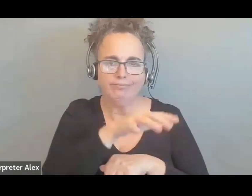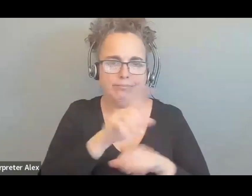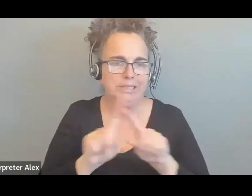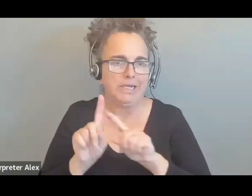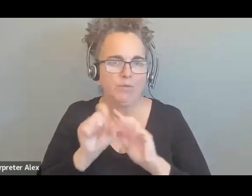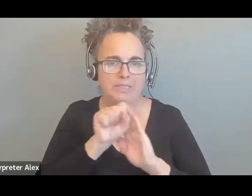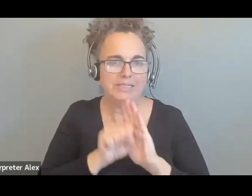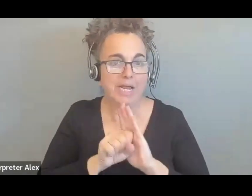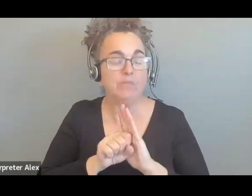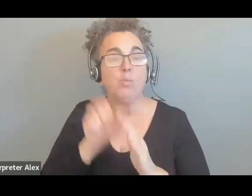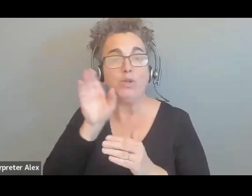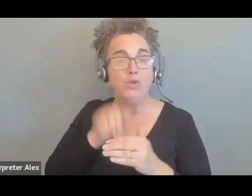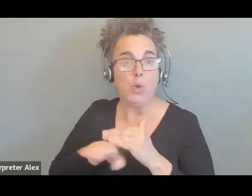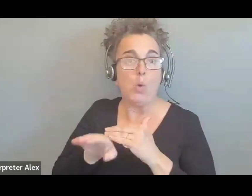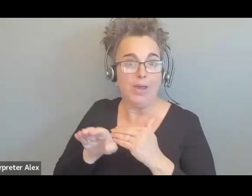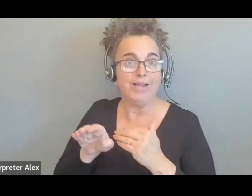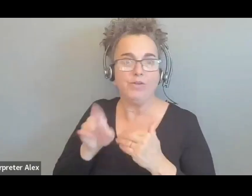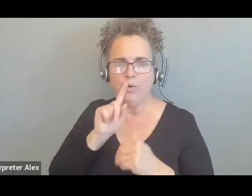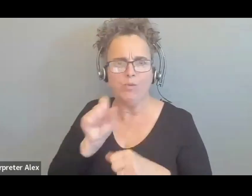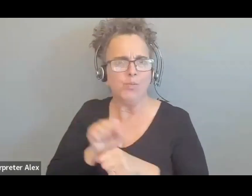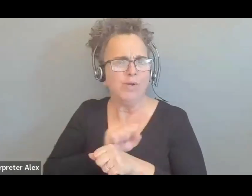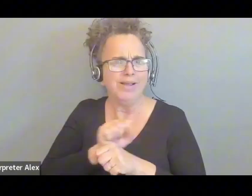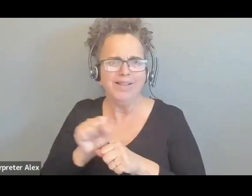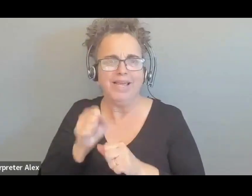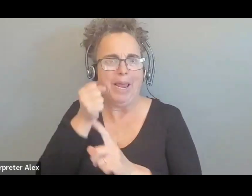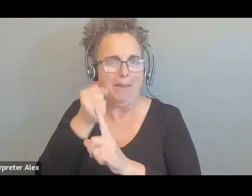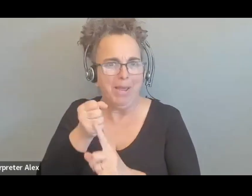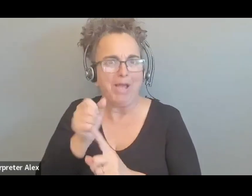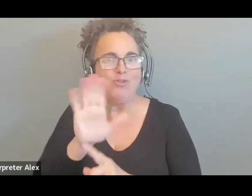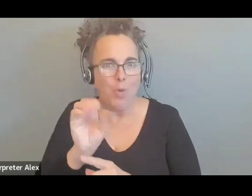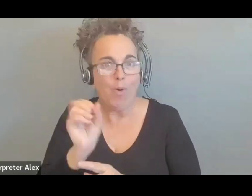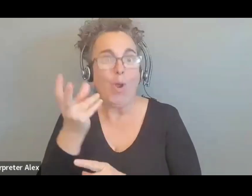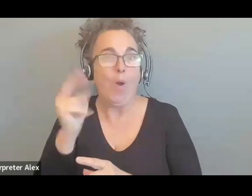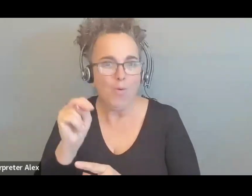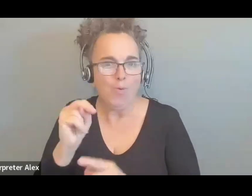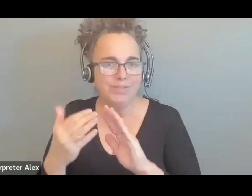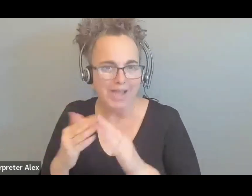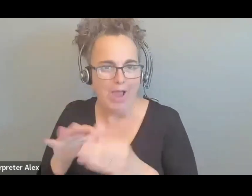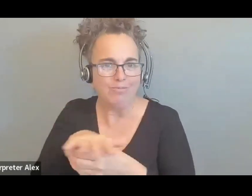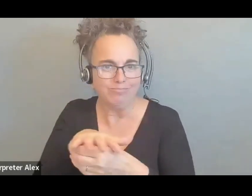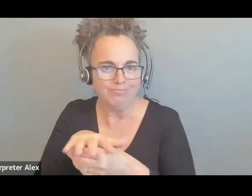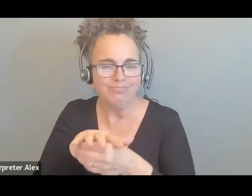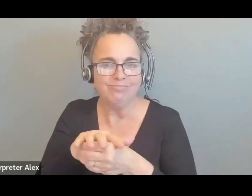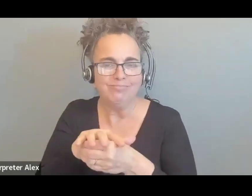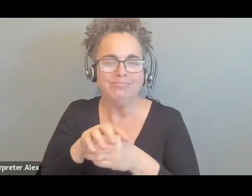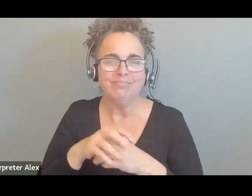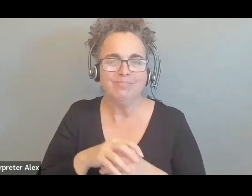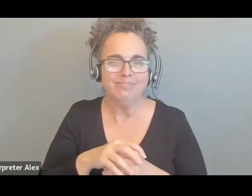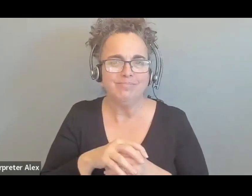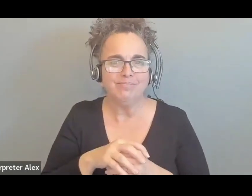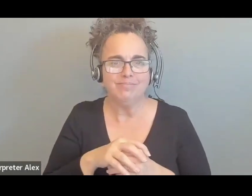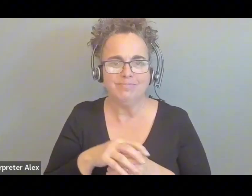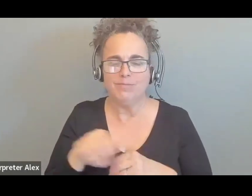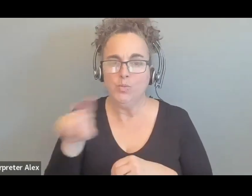to make very tangible impact in your own town and your own and you can, you can really see